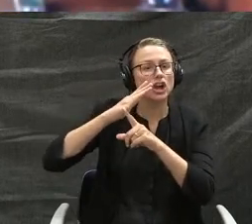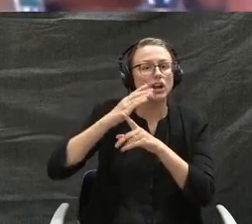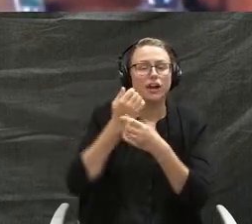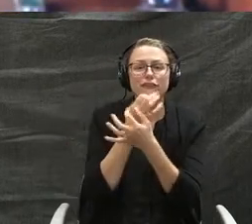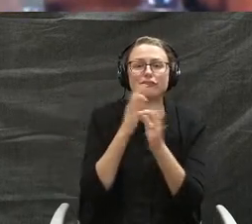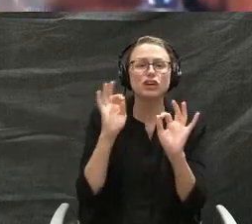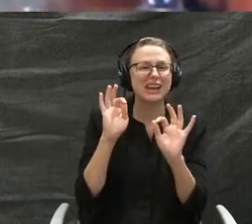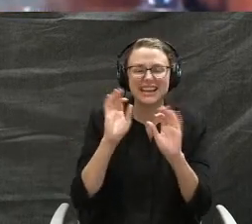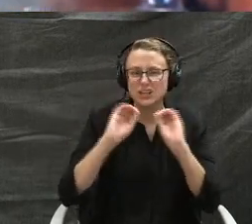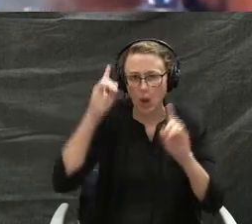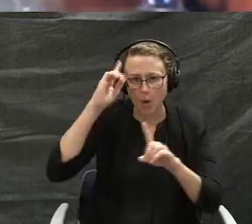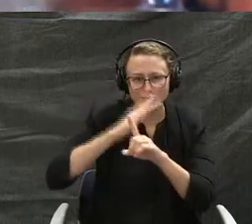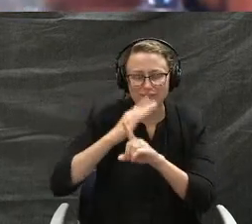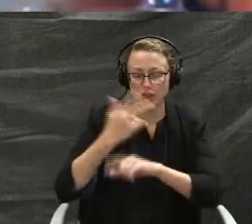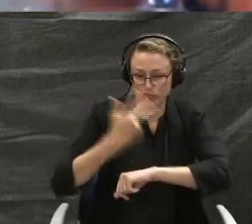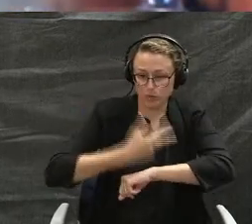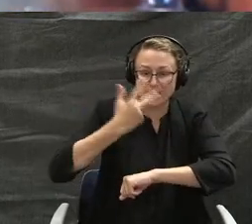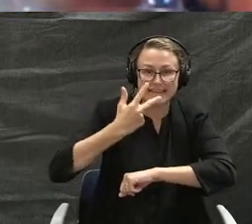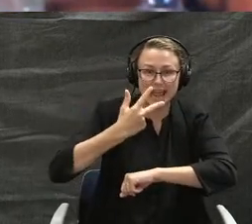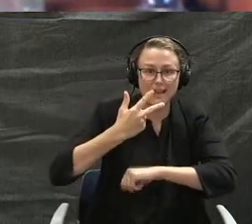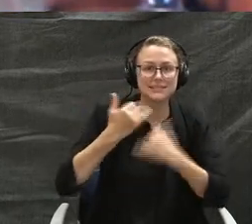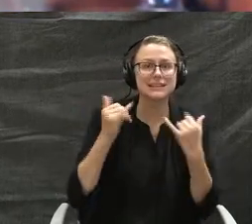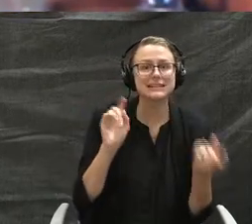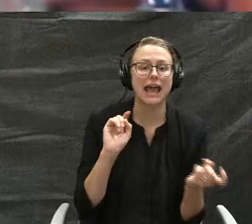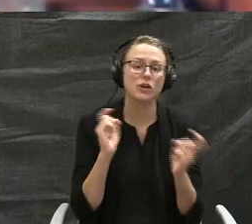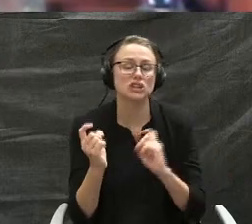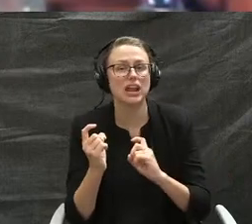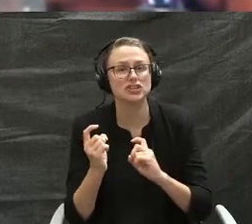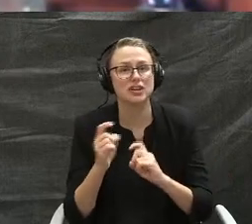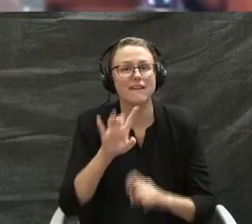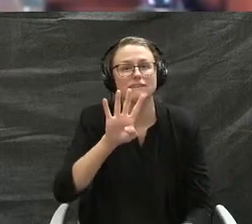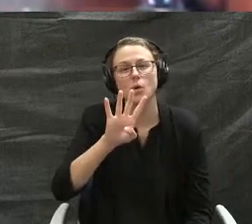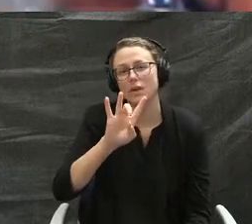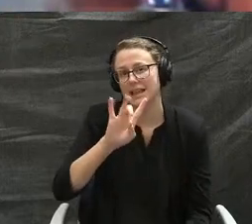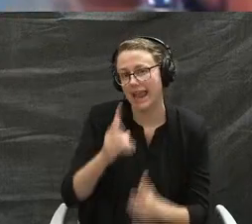Uh, with with symptoms and now they changed that to 48 hours.